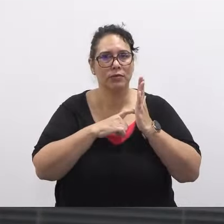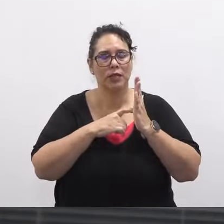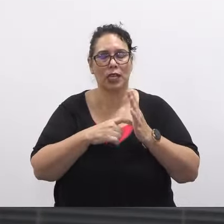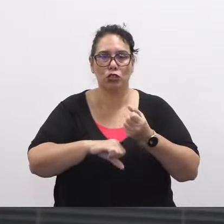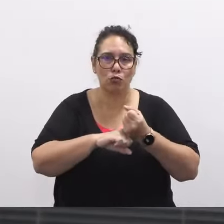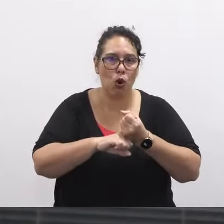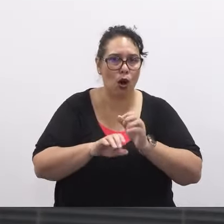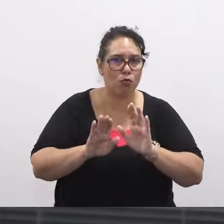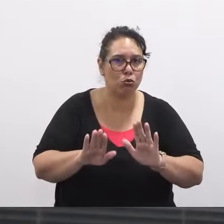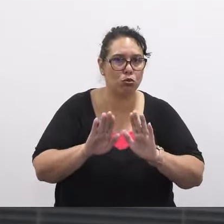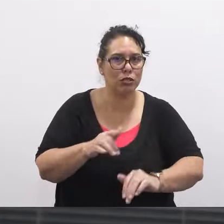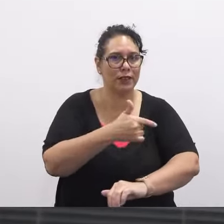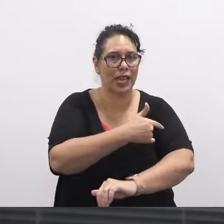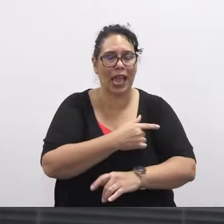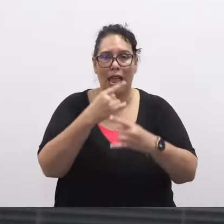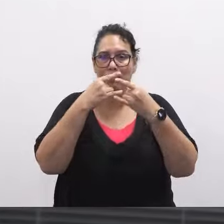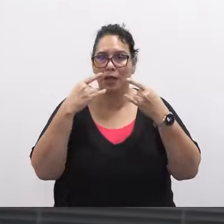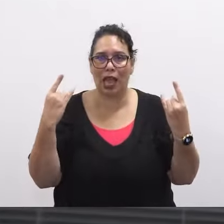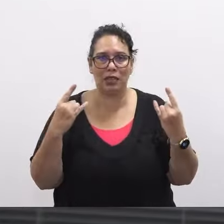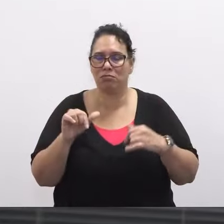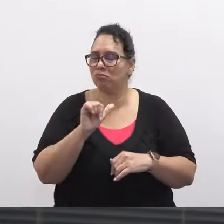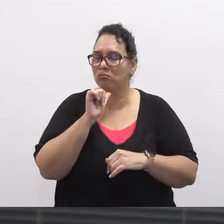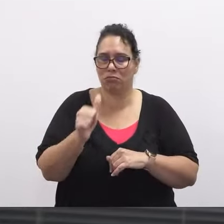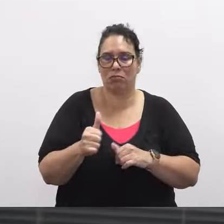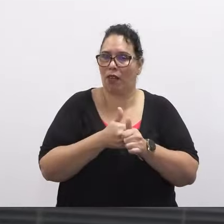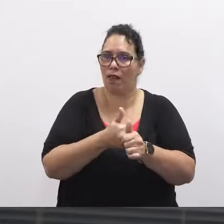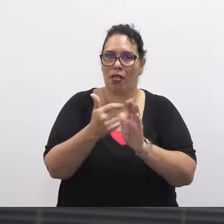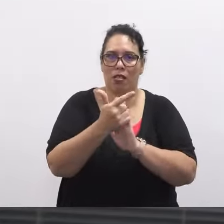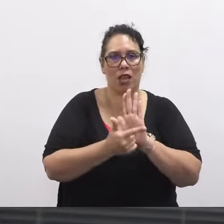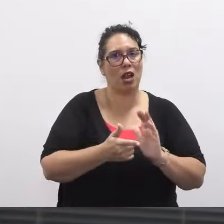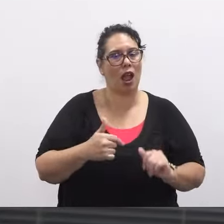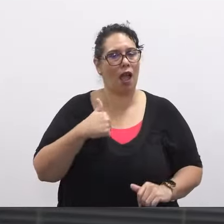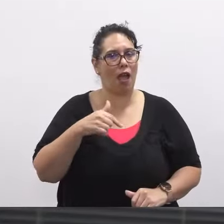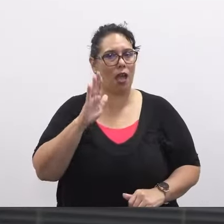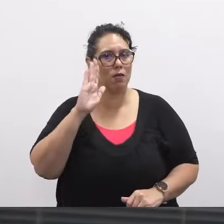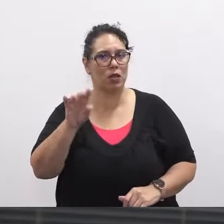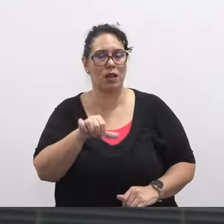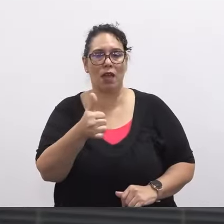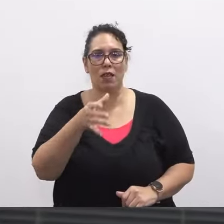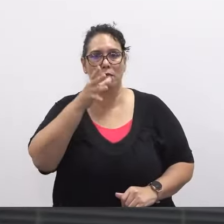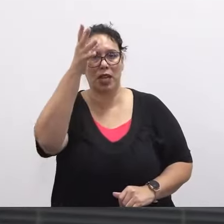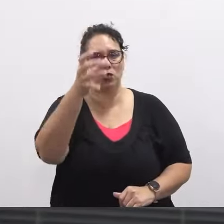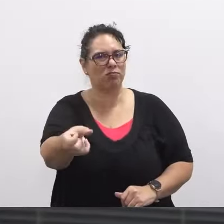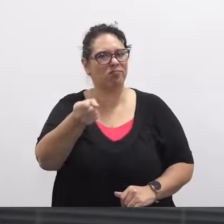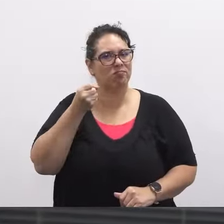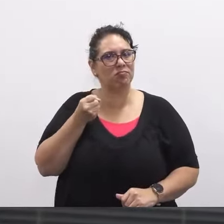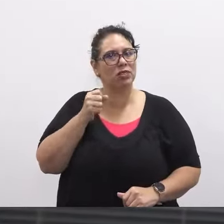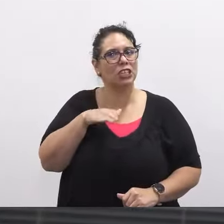and masking our children is unlawful. I will and so many other parents will remove our children from school.